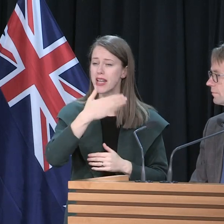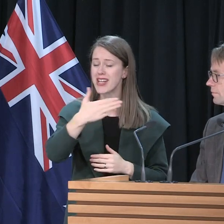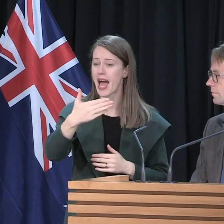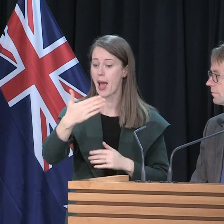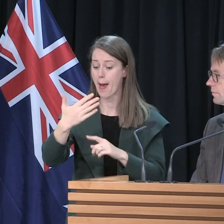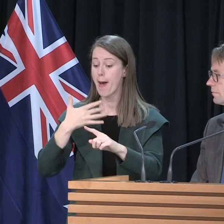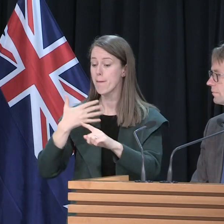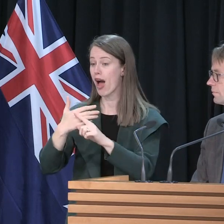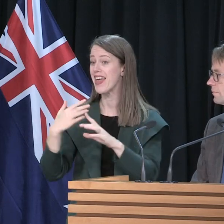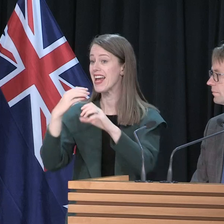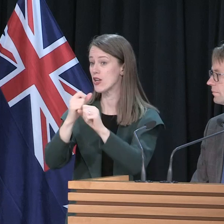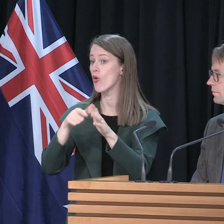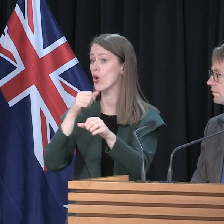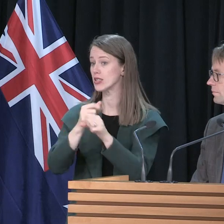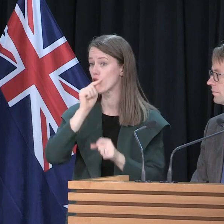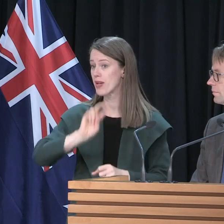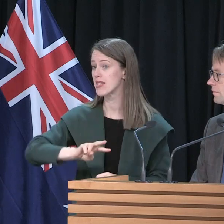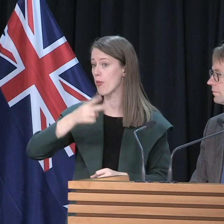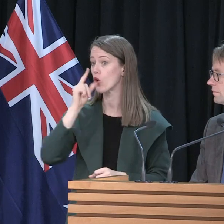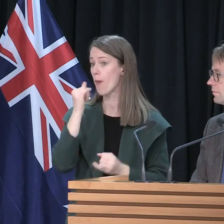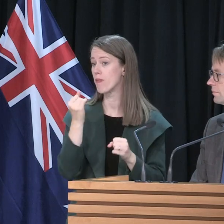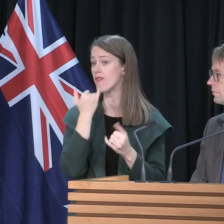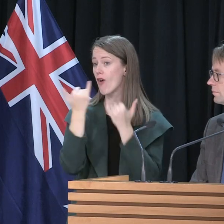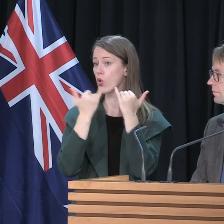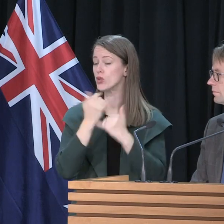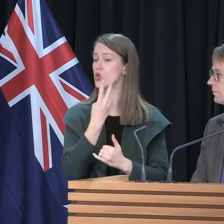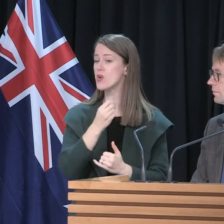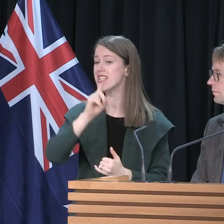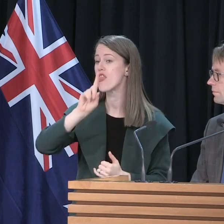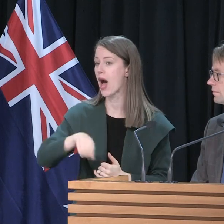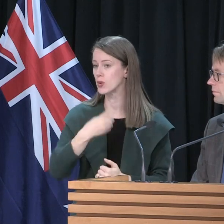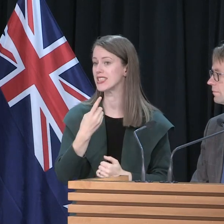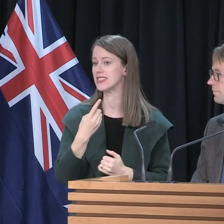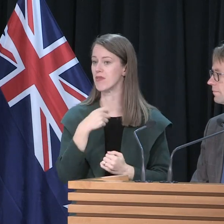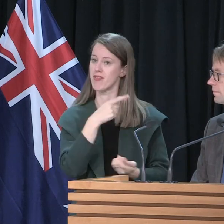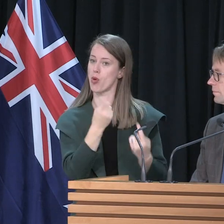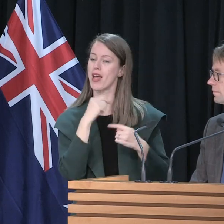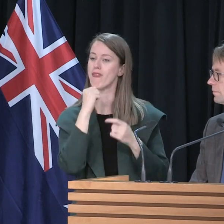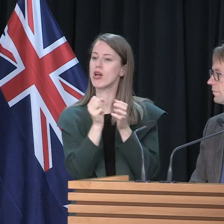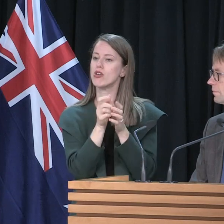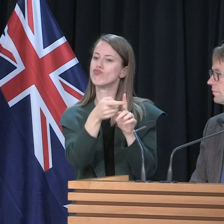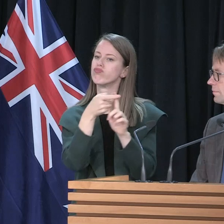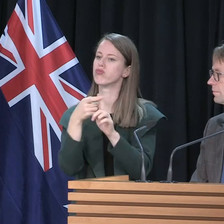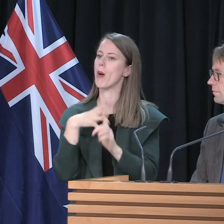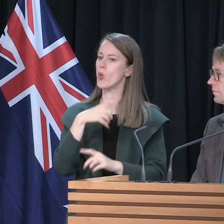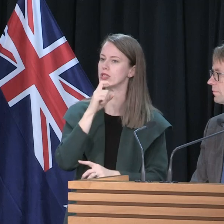to 10,000 outbound calls a day for contact tracing and by the end of August, I have been